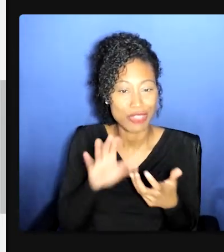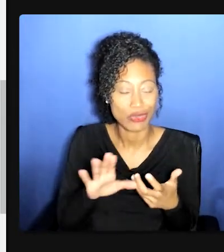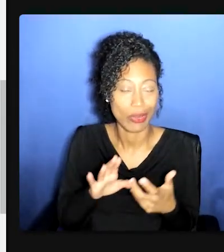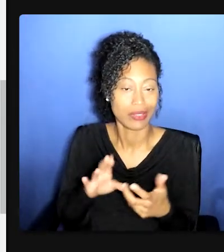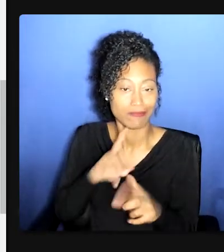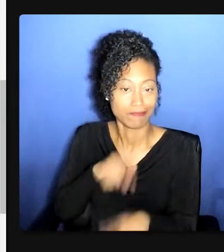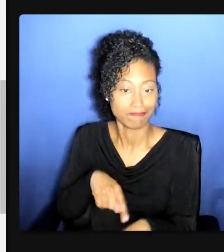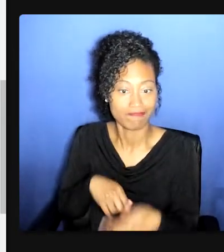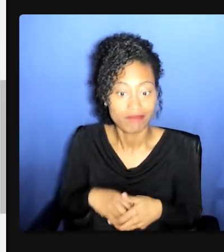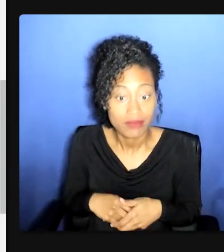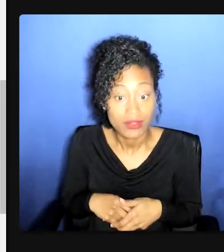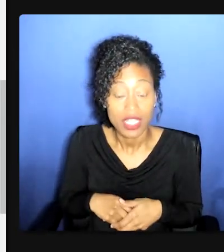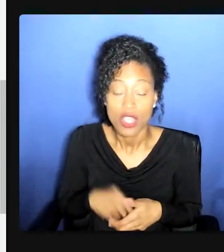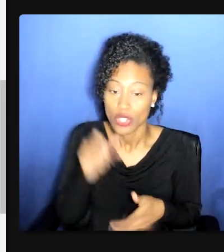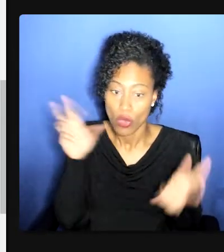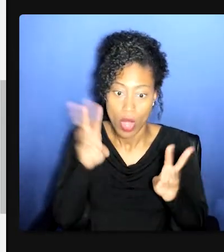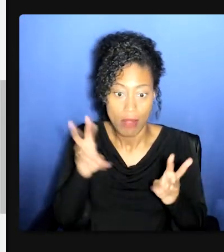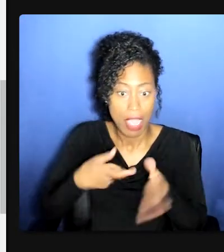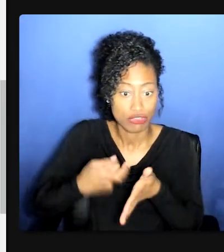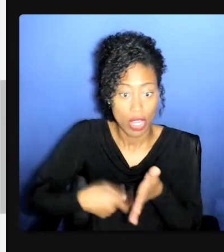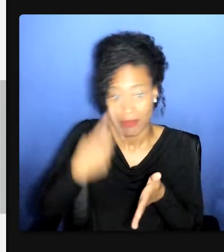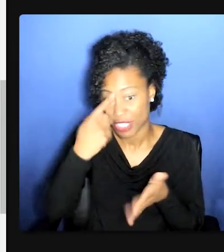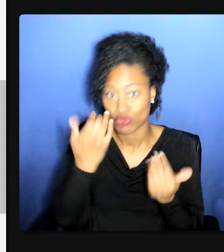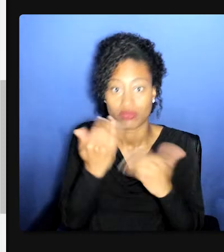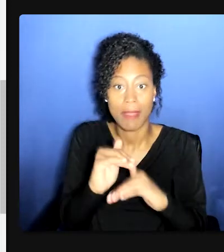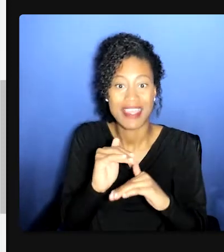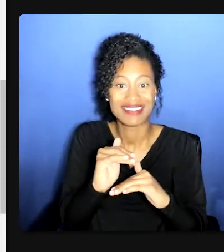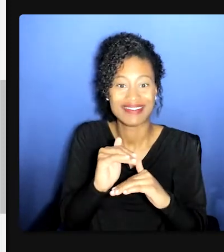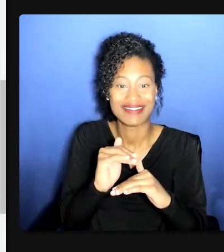Don't worry about getting charged as you set the limit here.